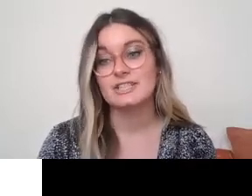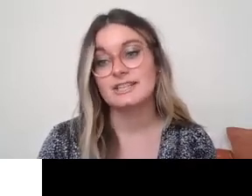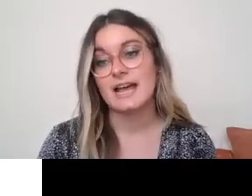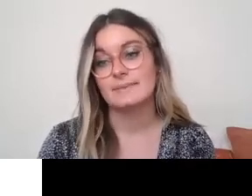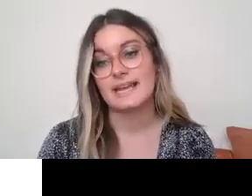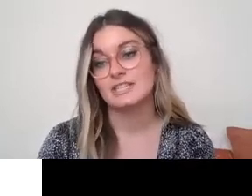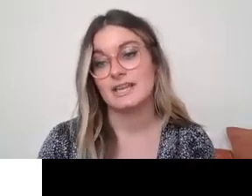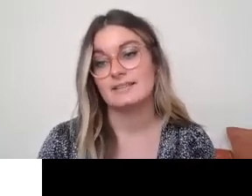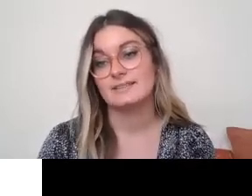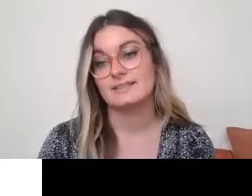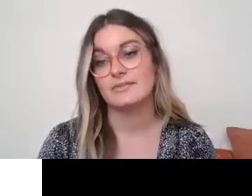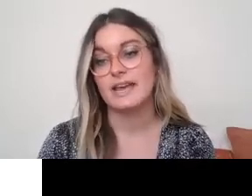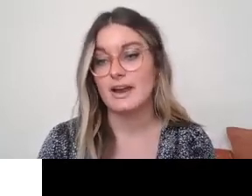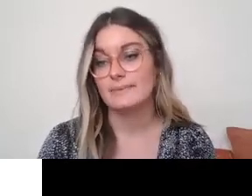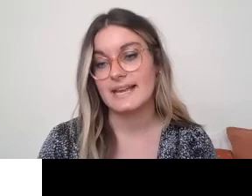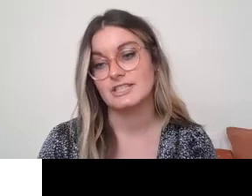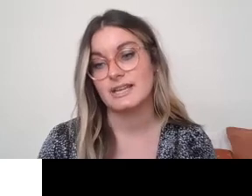applications, self-care applications.